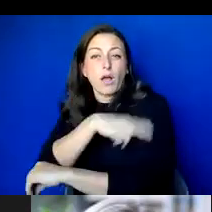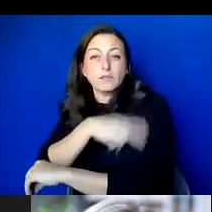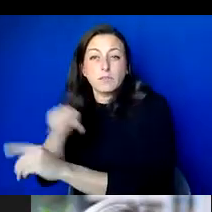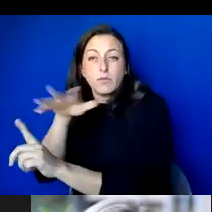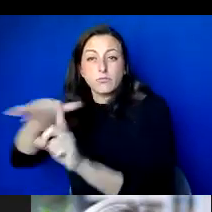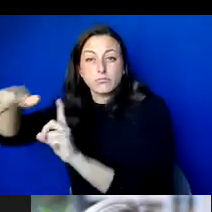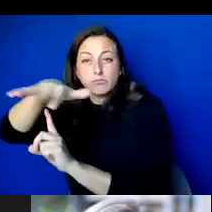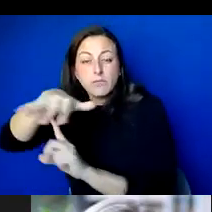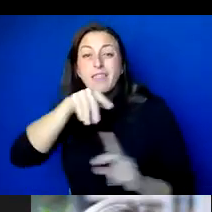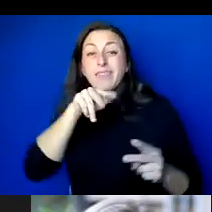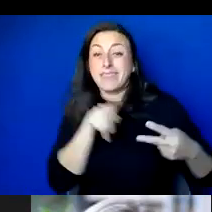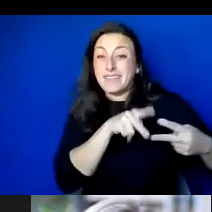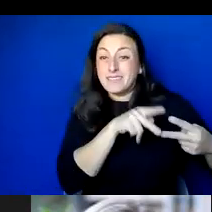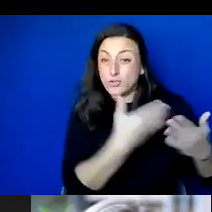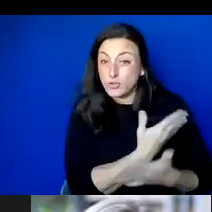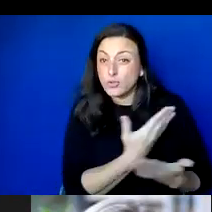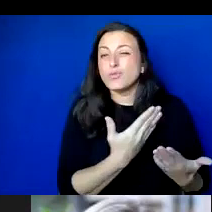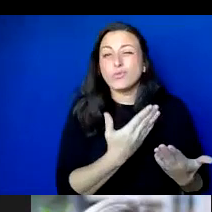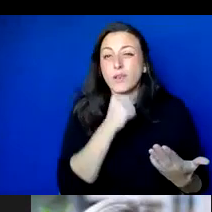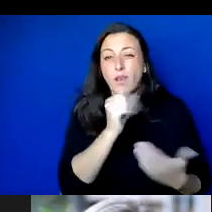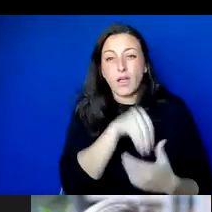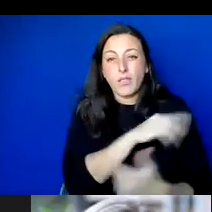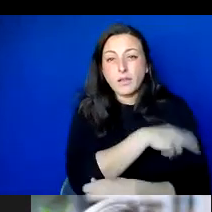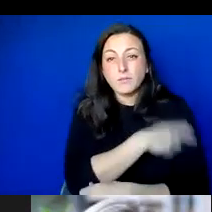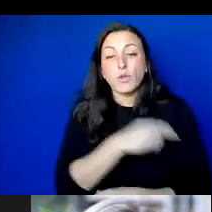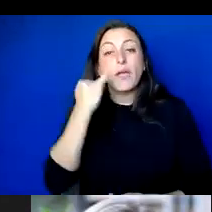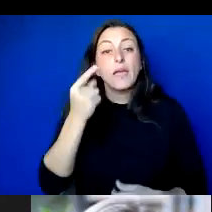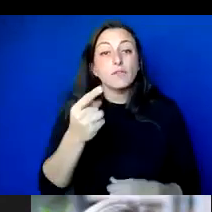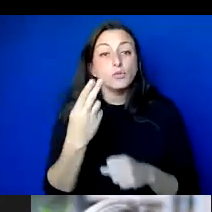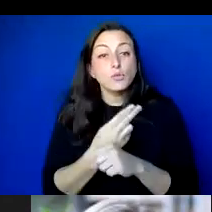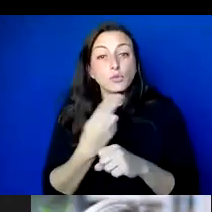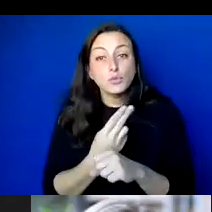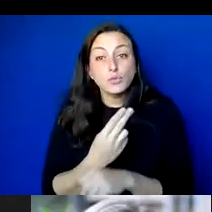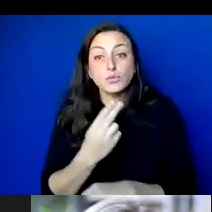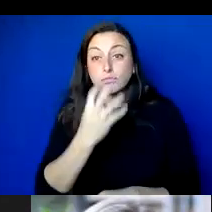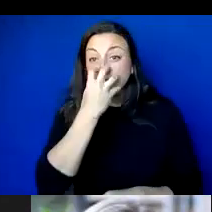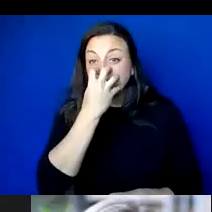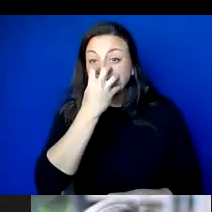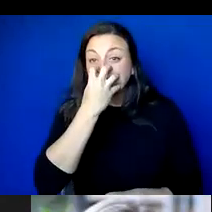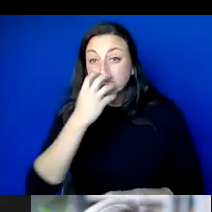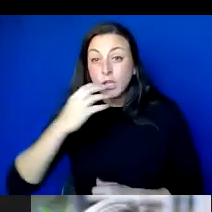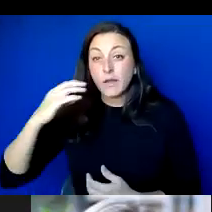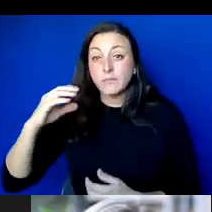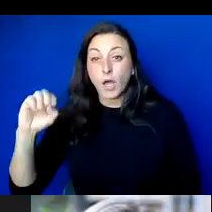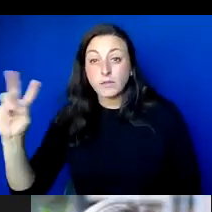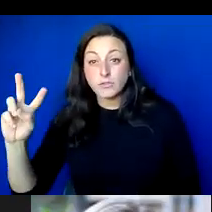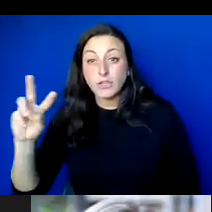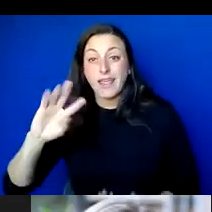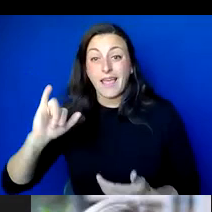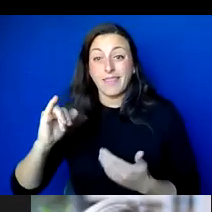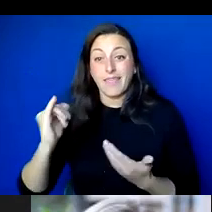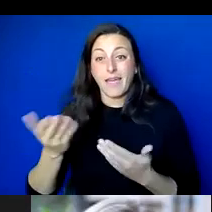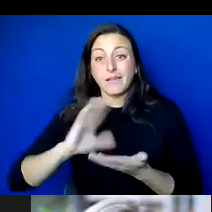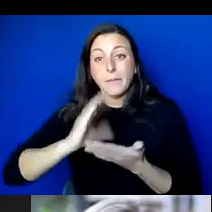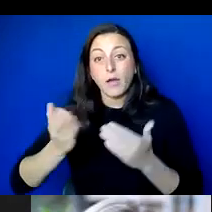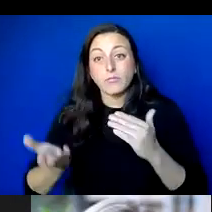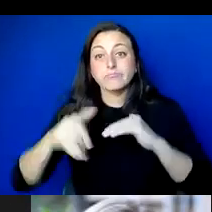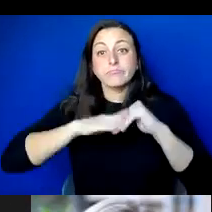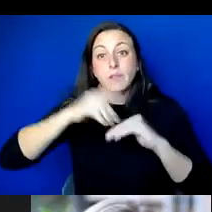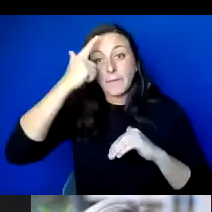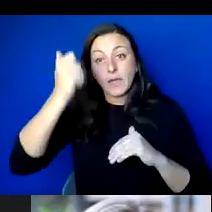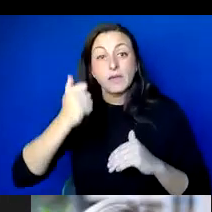you have a baseline use of oxygen and your oxygen level goes up because of COVID, then you are not